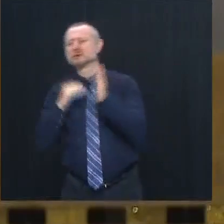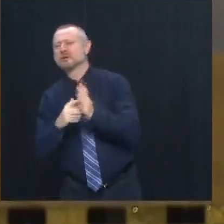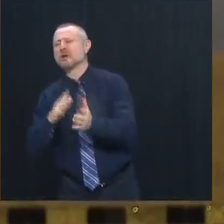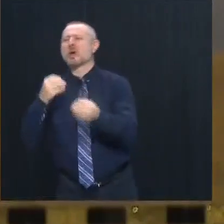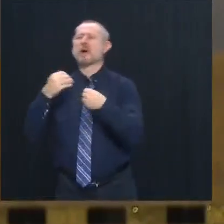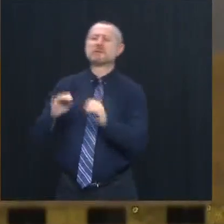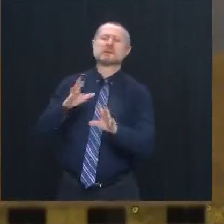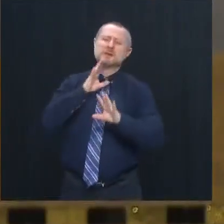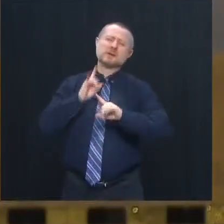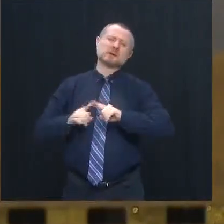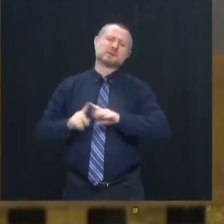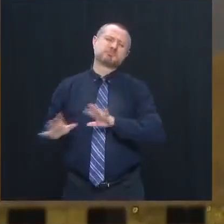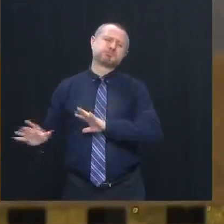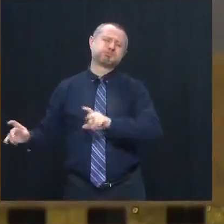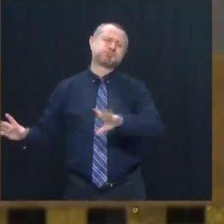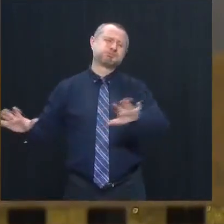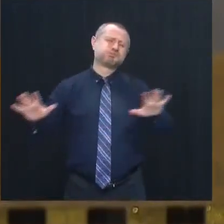THIS NATION, WITH EVERYONE DOING